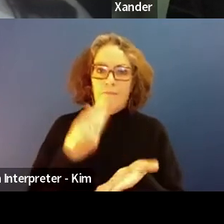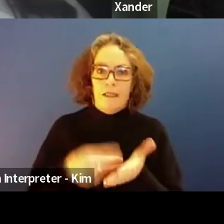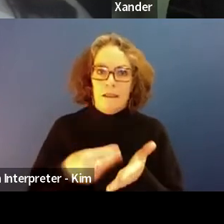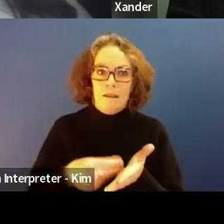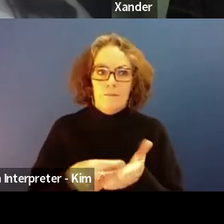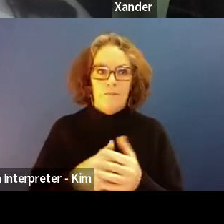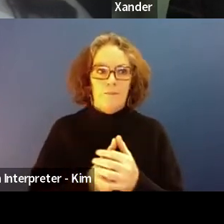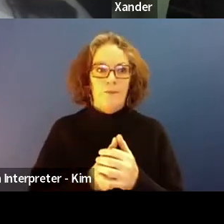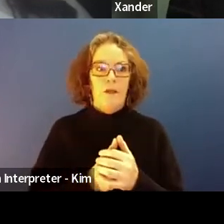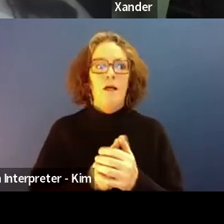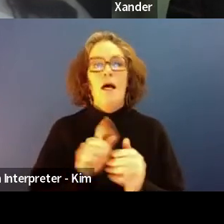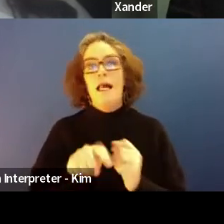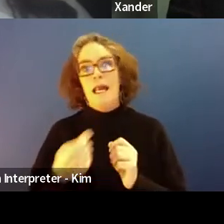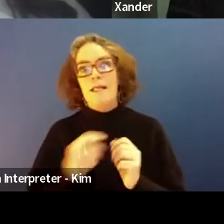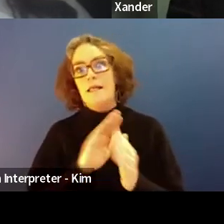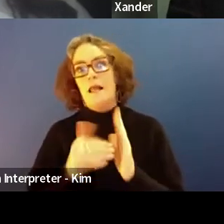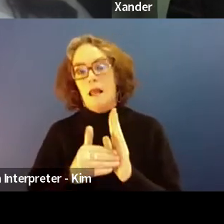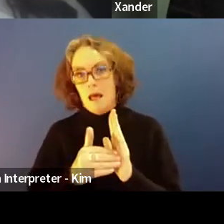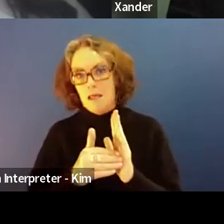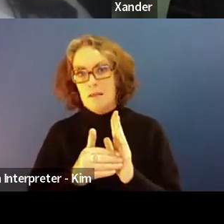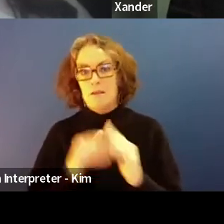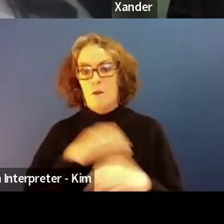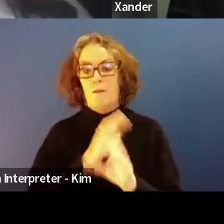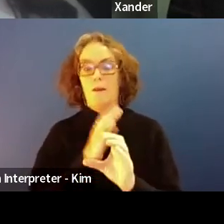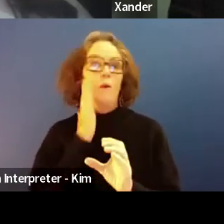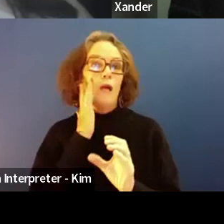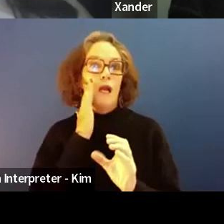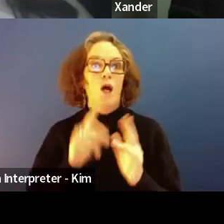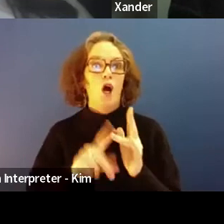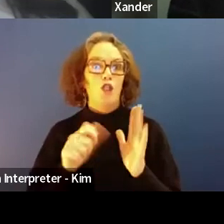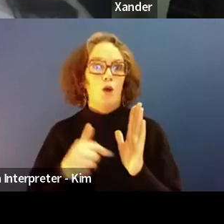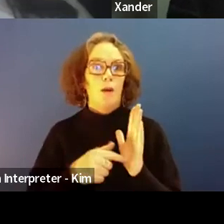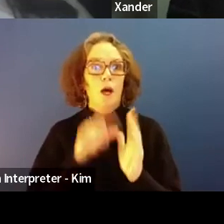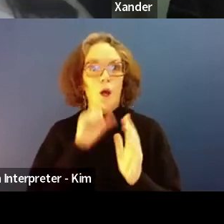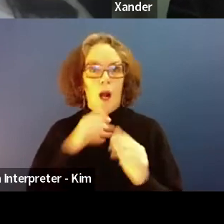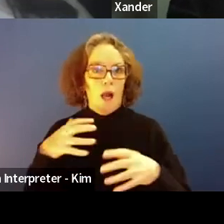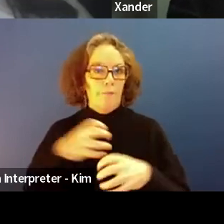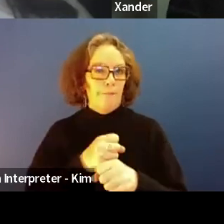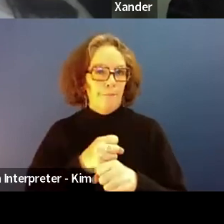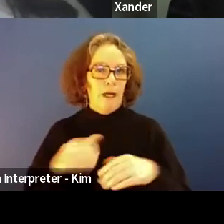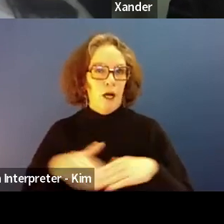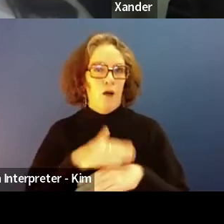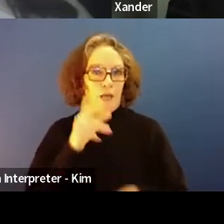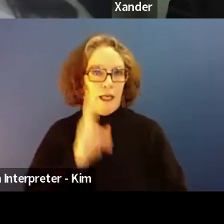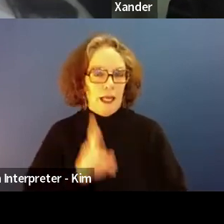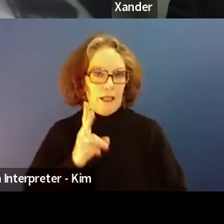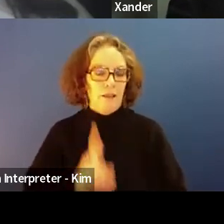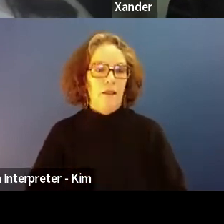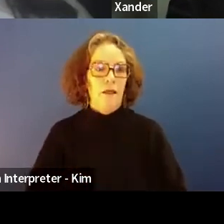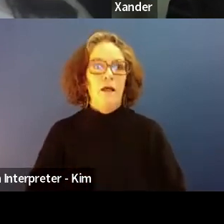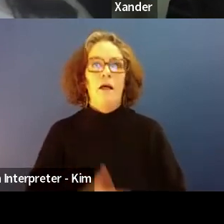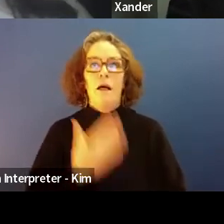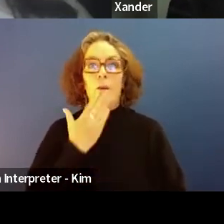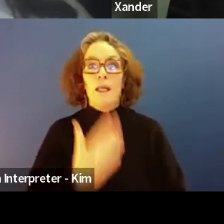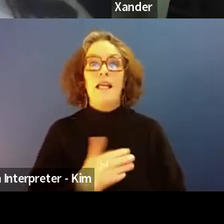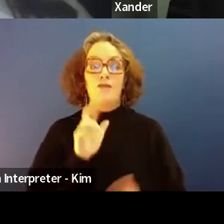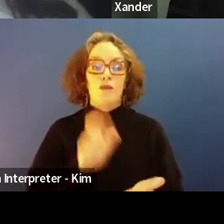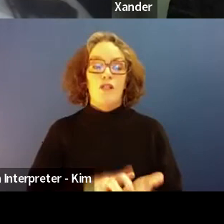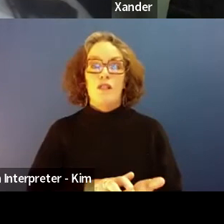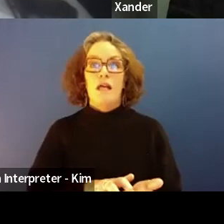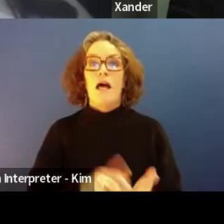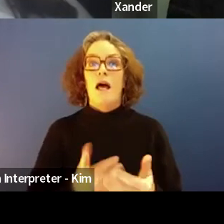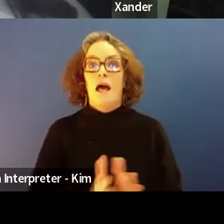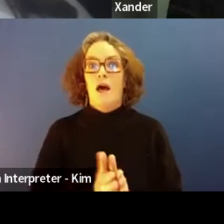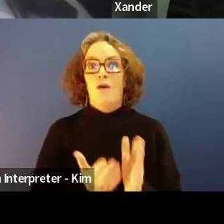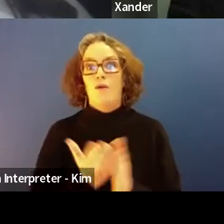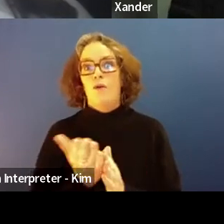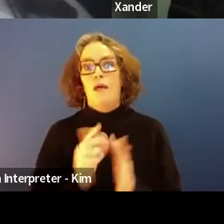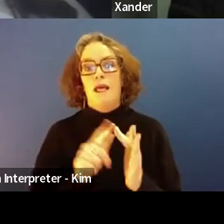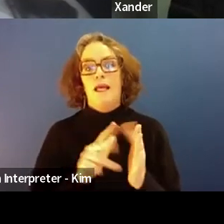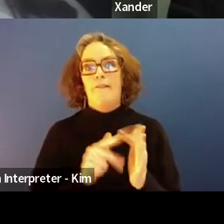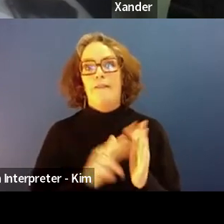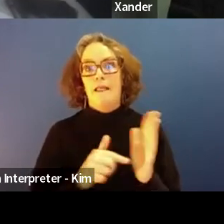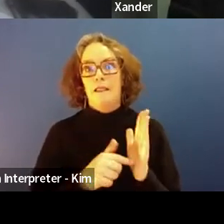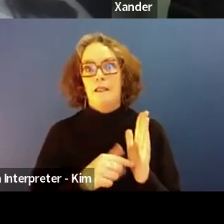The next and final webinar is an October, and we'll recap, many of the key concepts, please head to event bright to register will check outside as social media accounts.